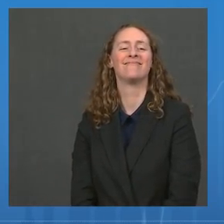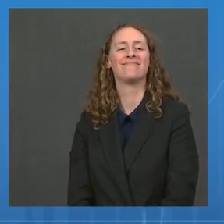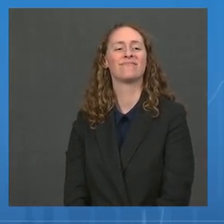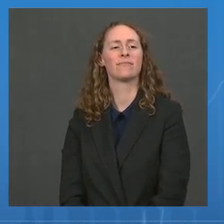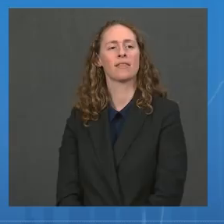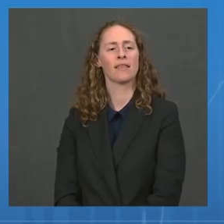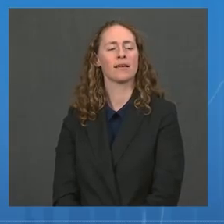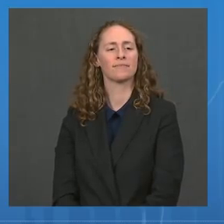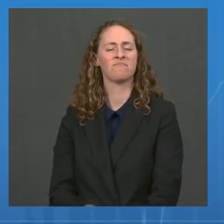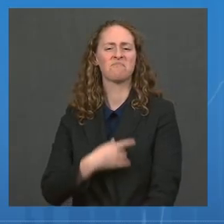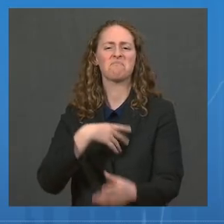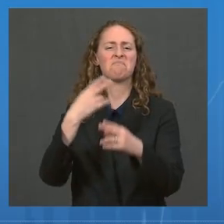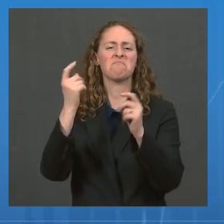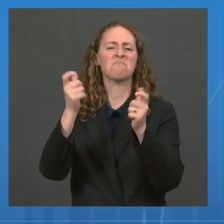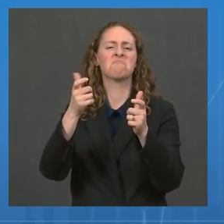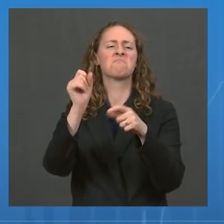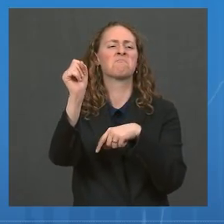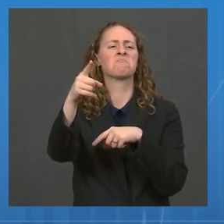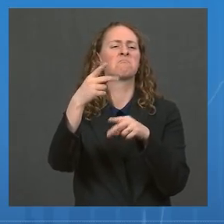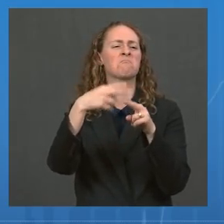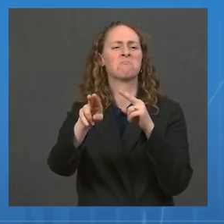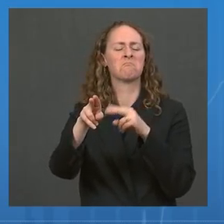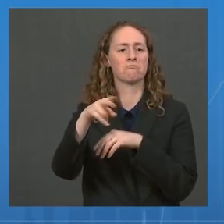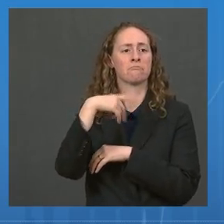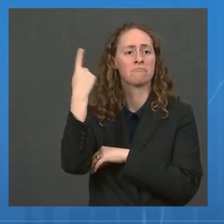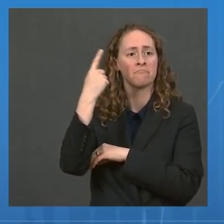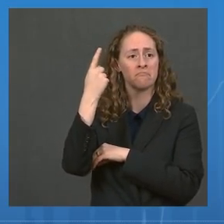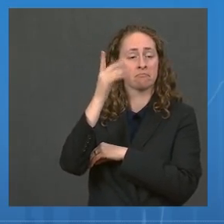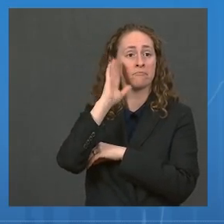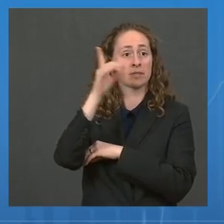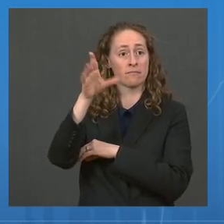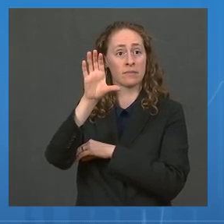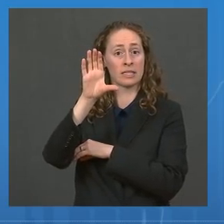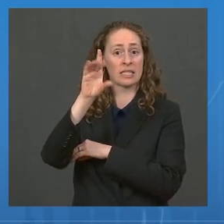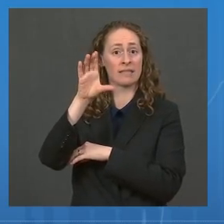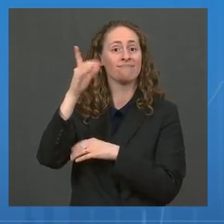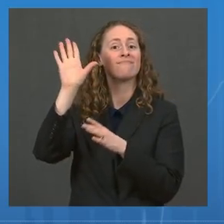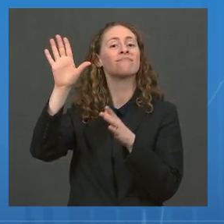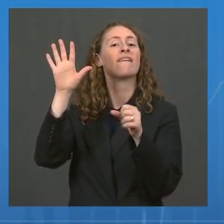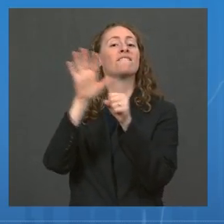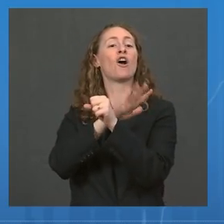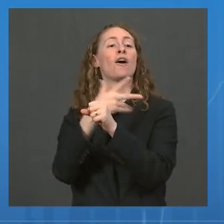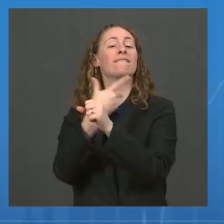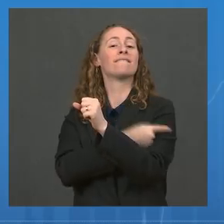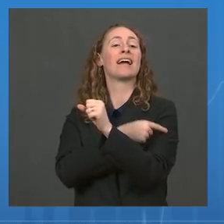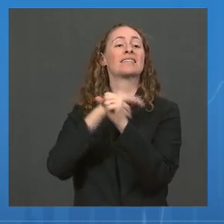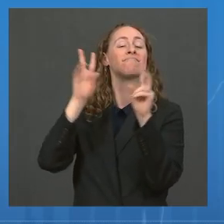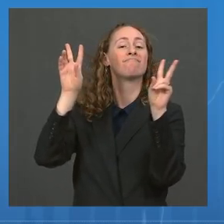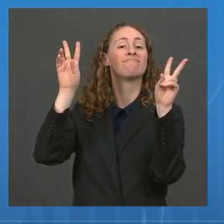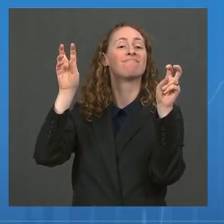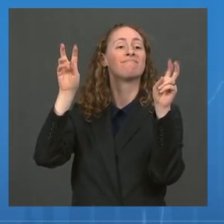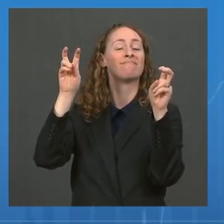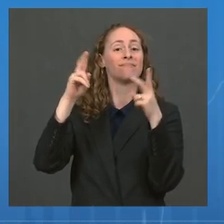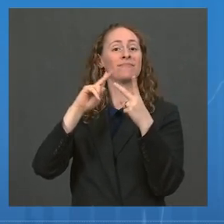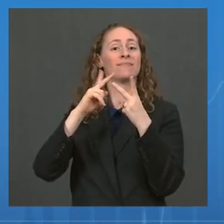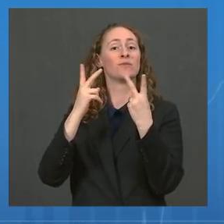Will the CDC change its definition of "fully vaccinated" to be those people who it has designated